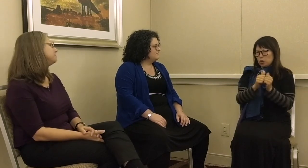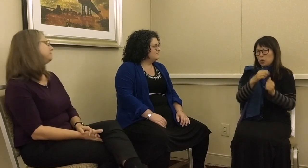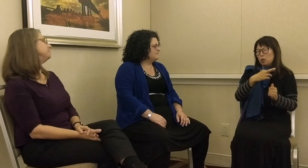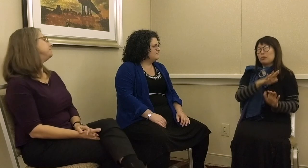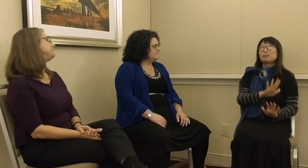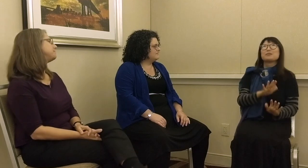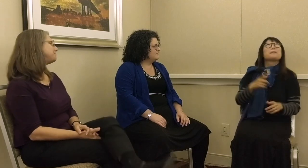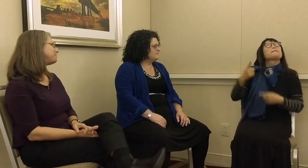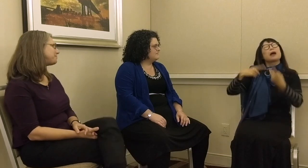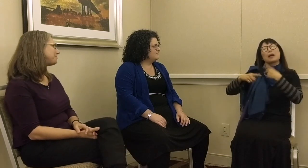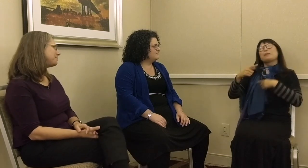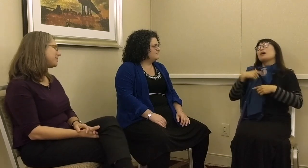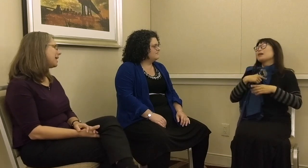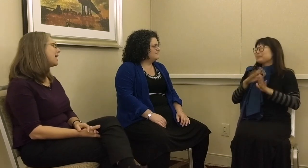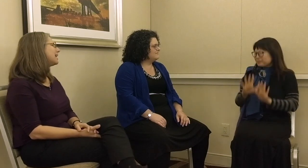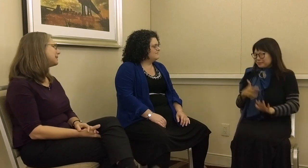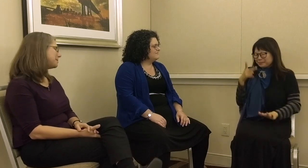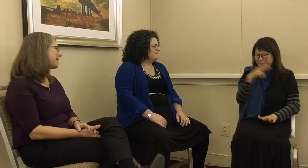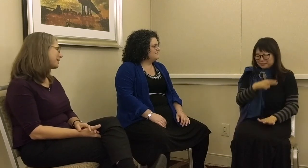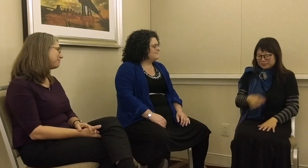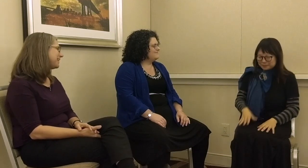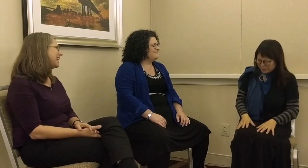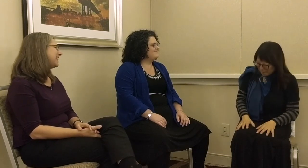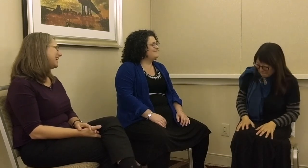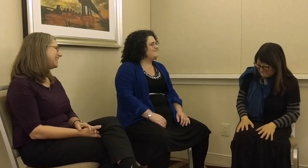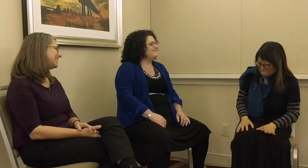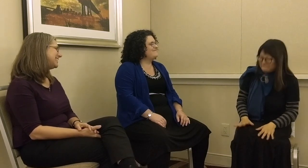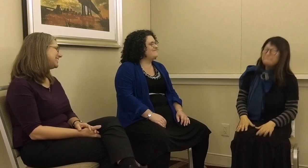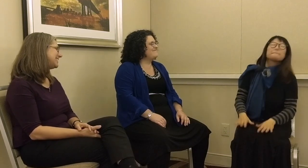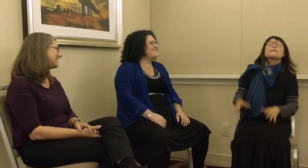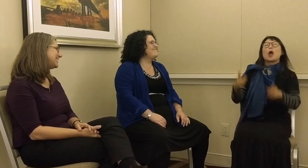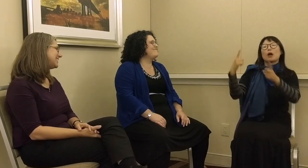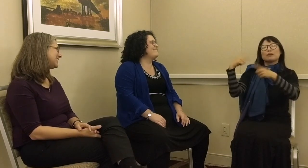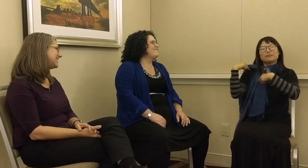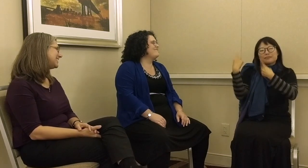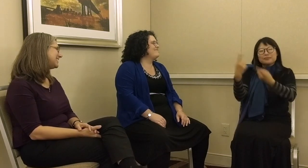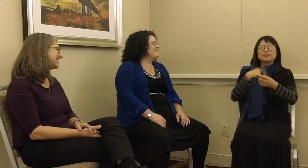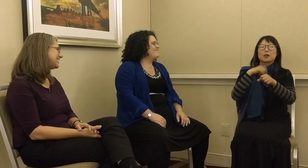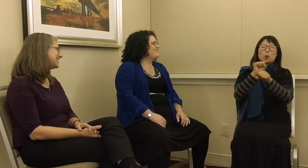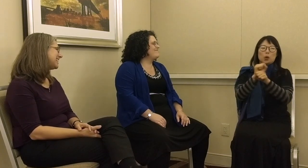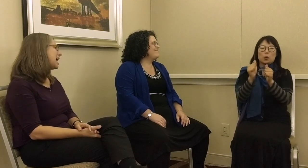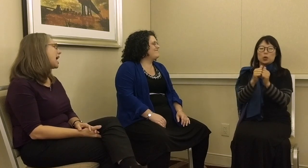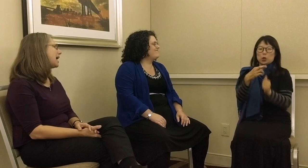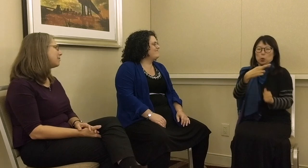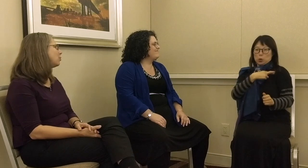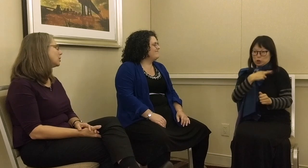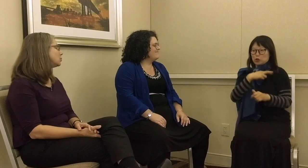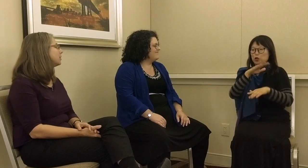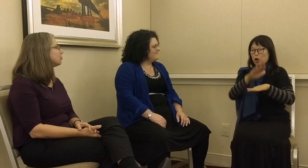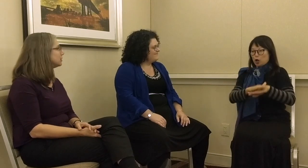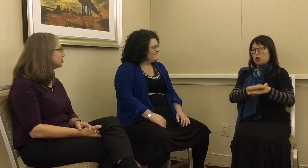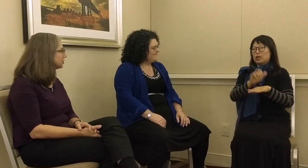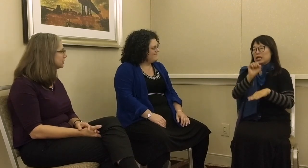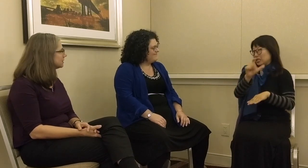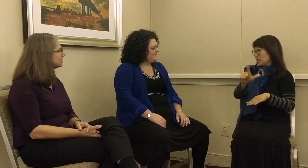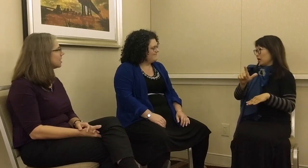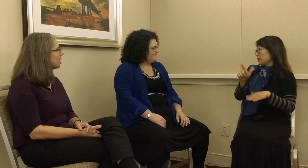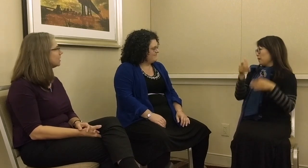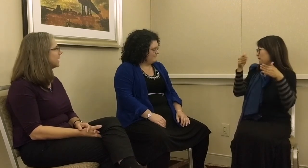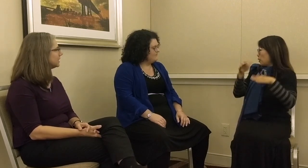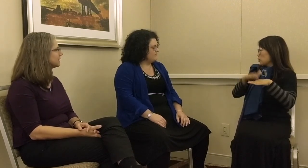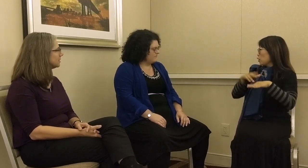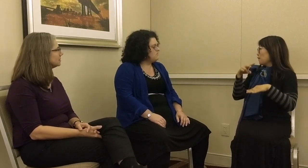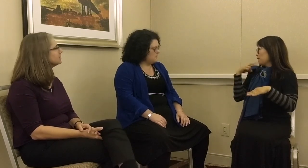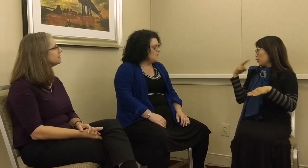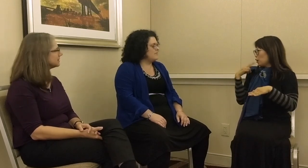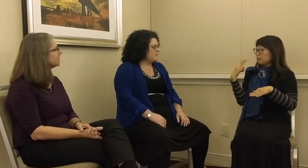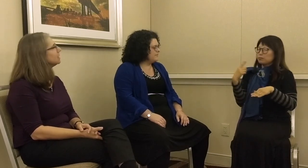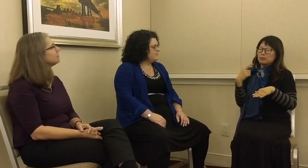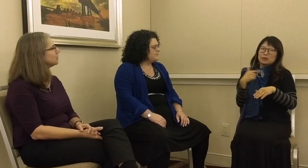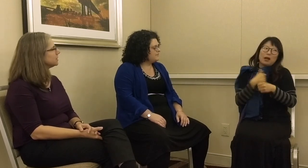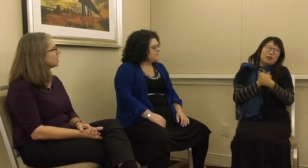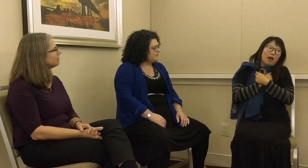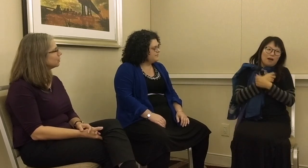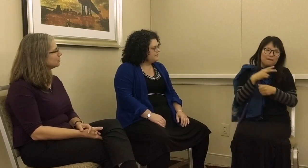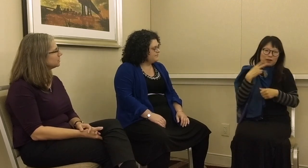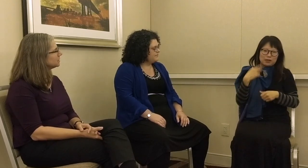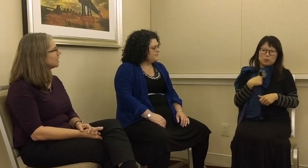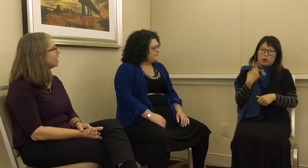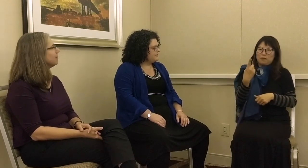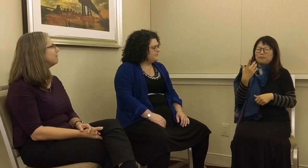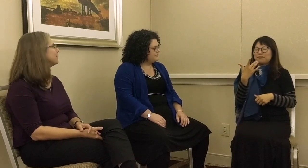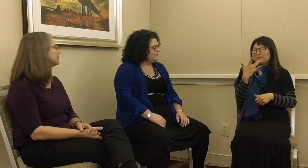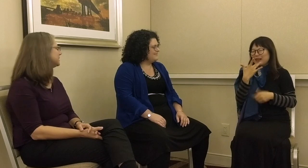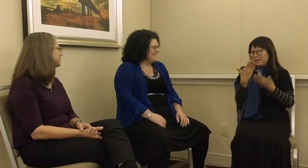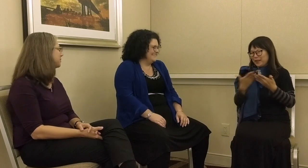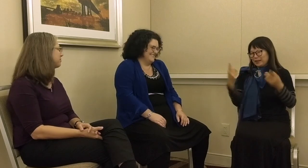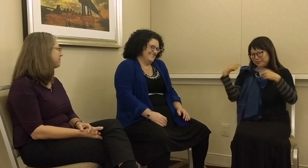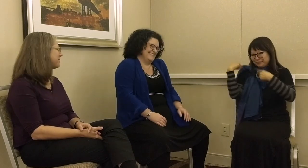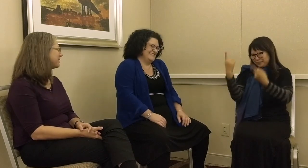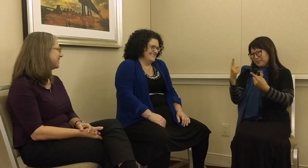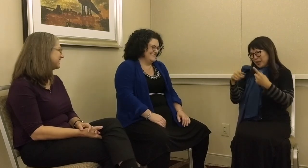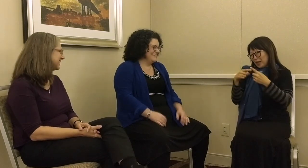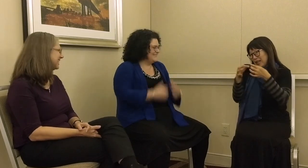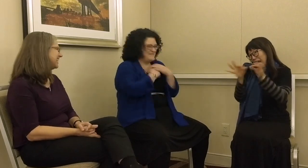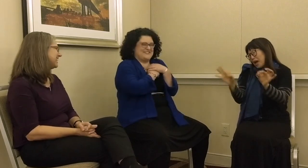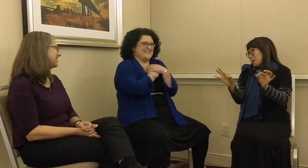on ASL. Let me back up. I have worked with Richard on ASL, focusing on verbs. I love